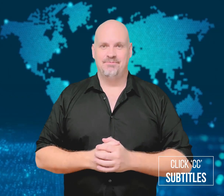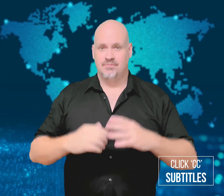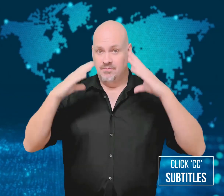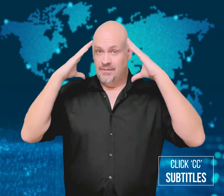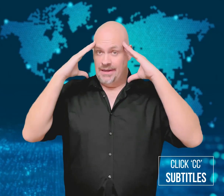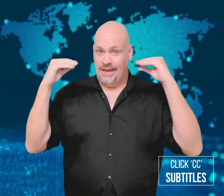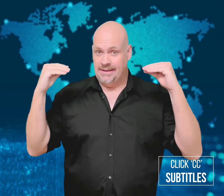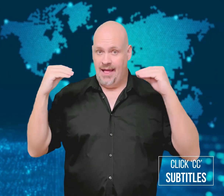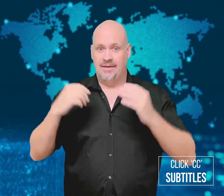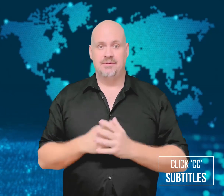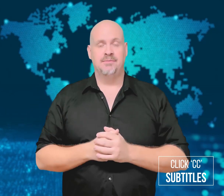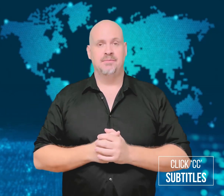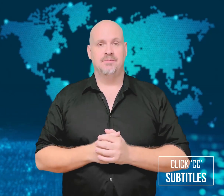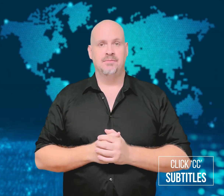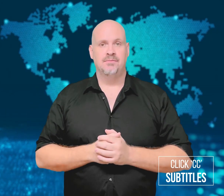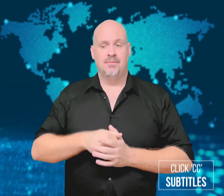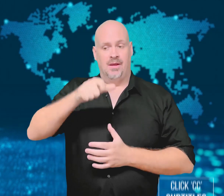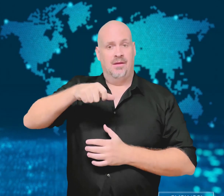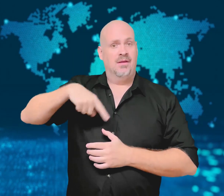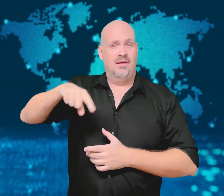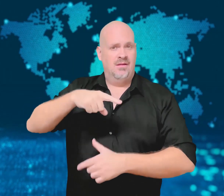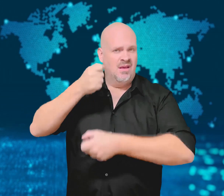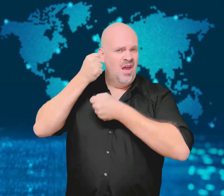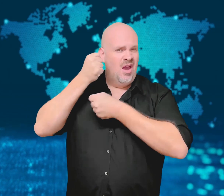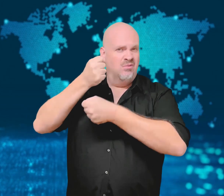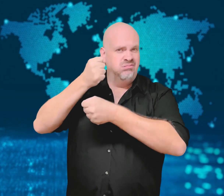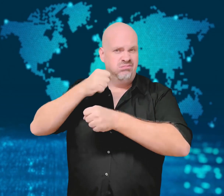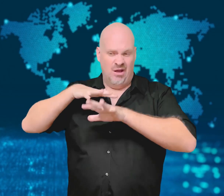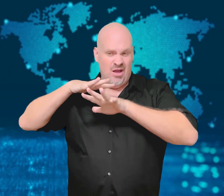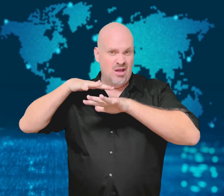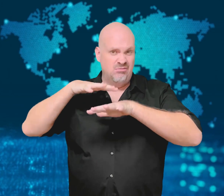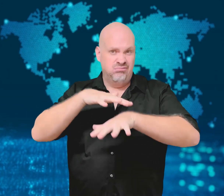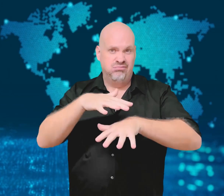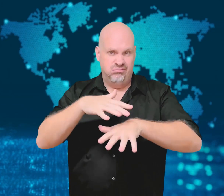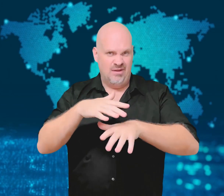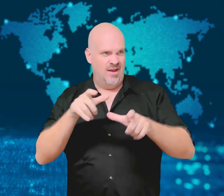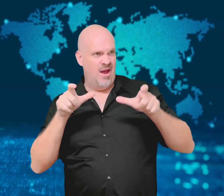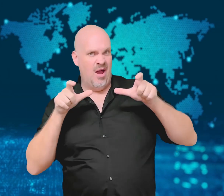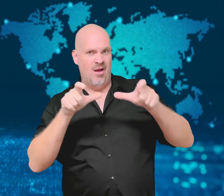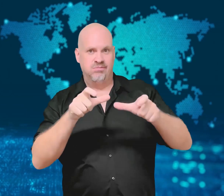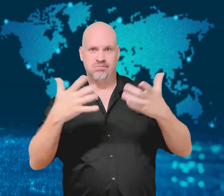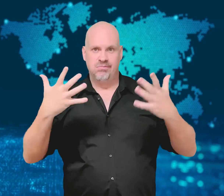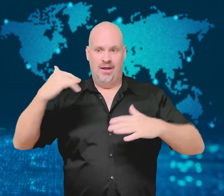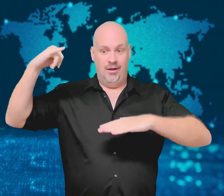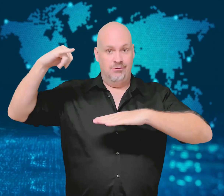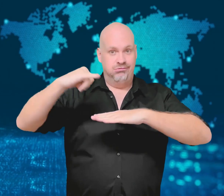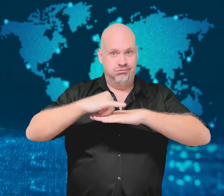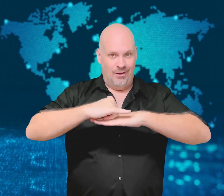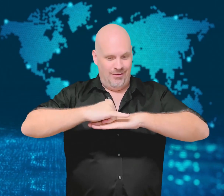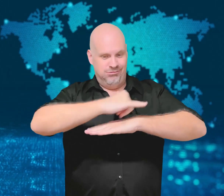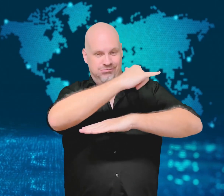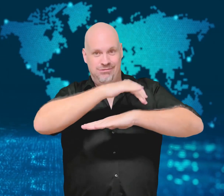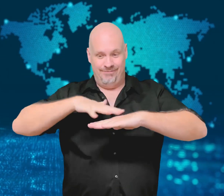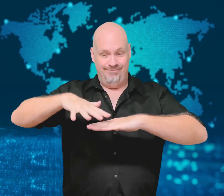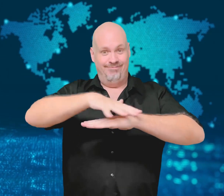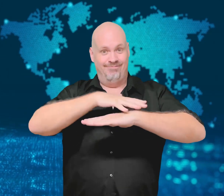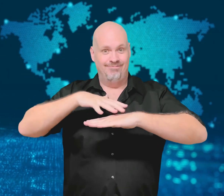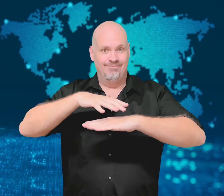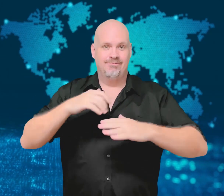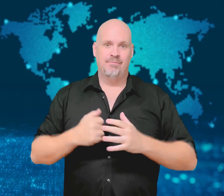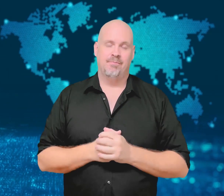Protesters block runway